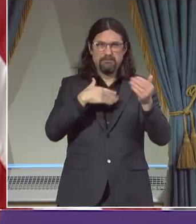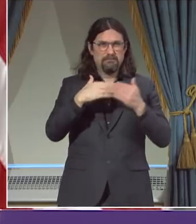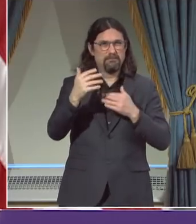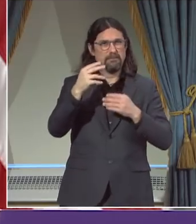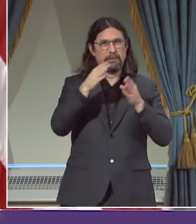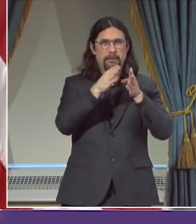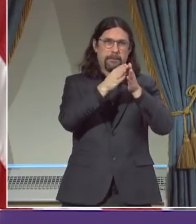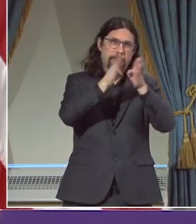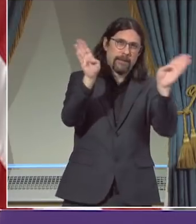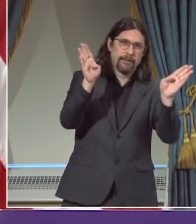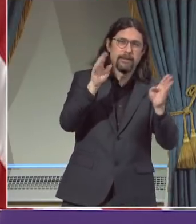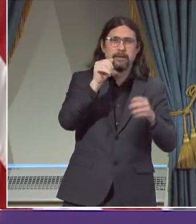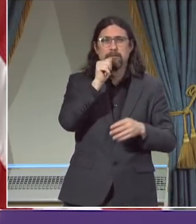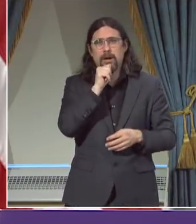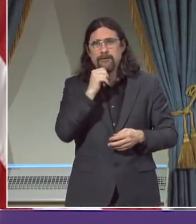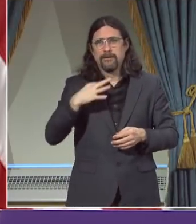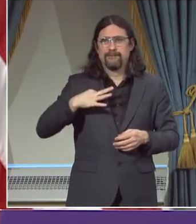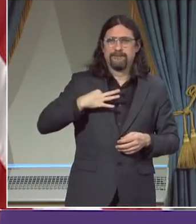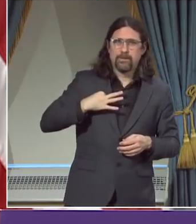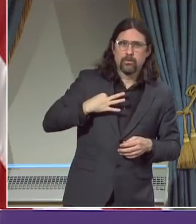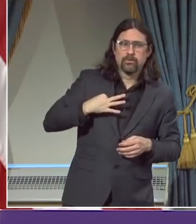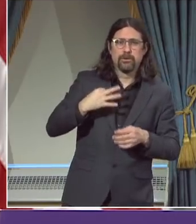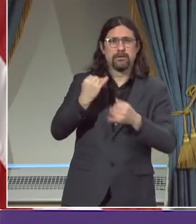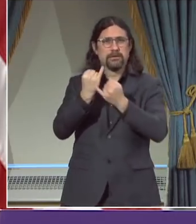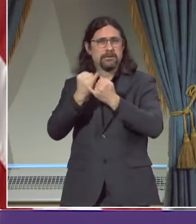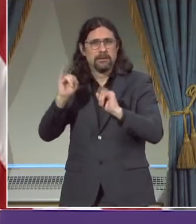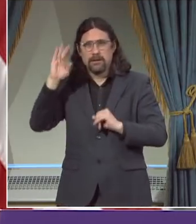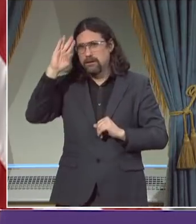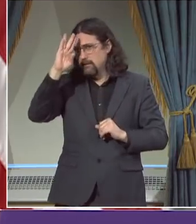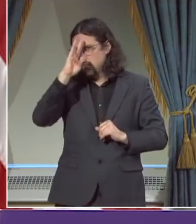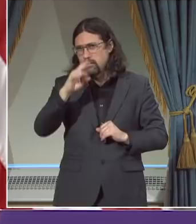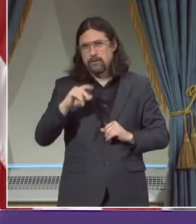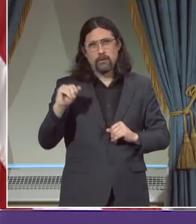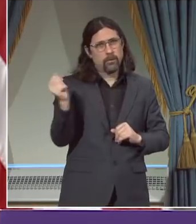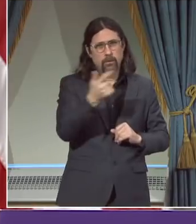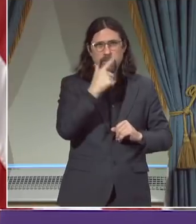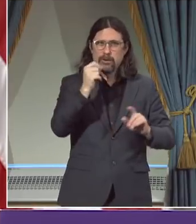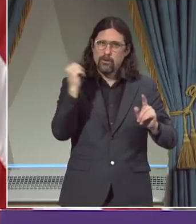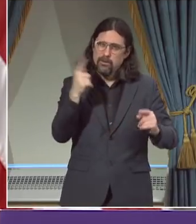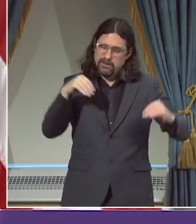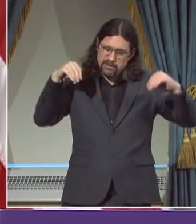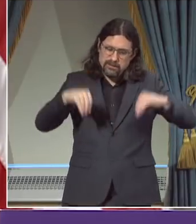HOSPITALS, BUT TO ALL THSEO OUT THERE, THE VOLUNTARY HOSPITALS, THE BIG HOSPITAL SYSTEM,S T HE